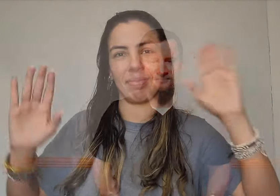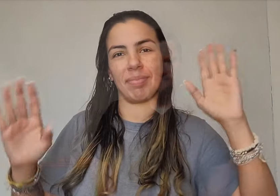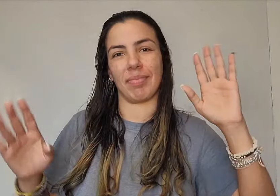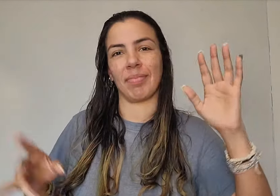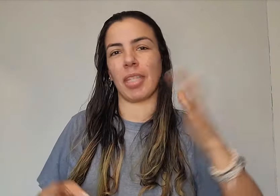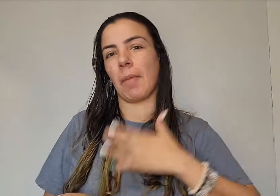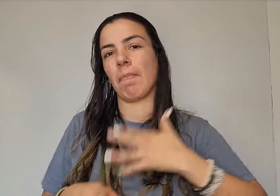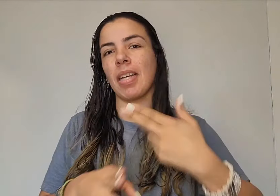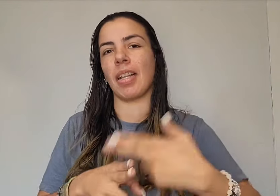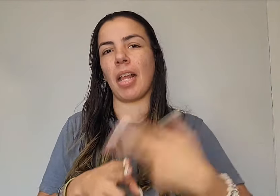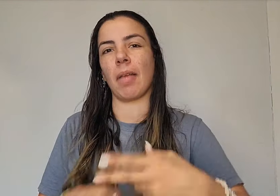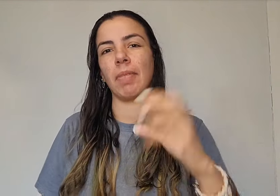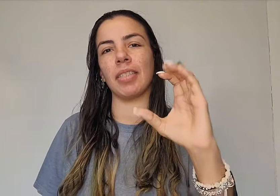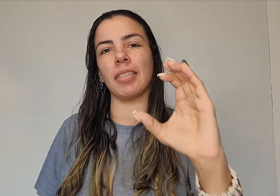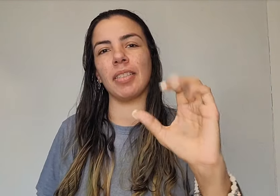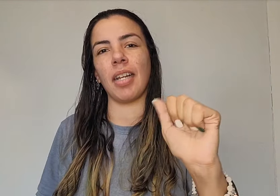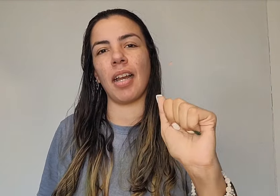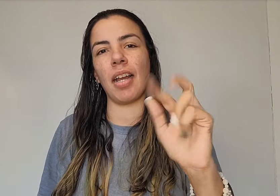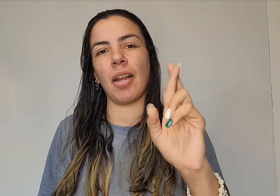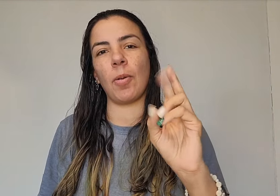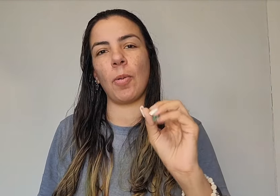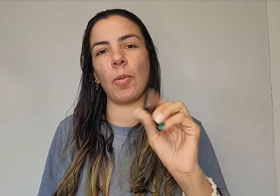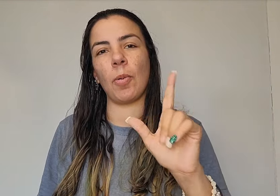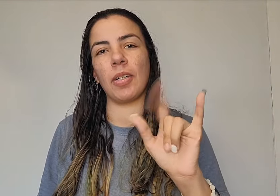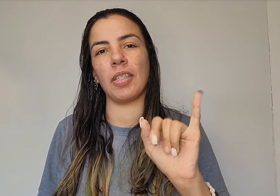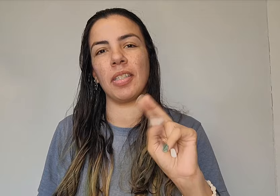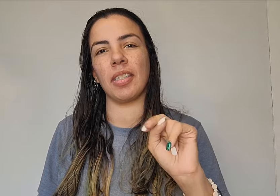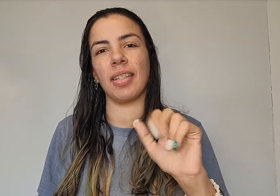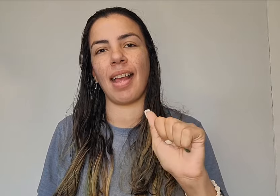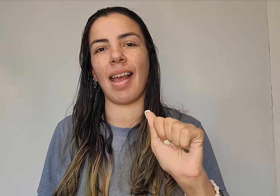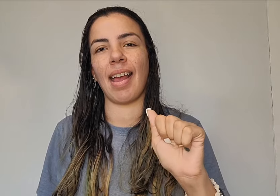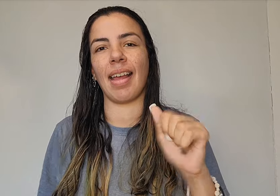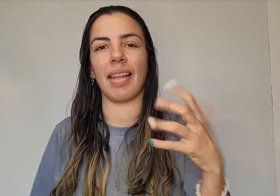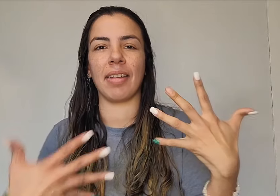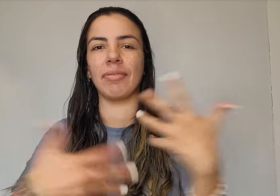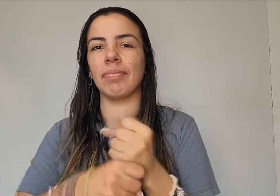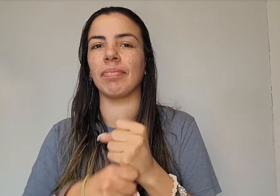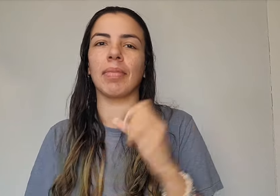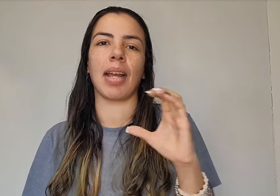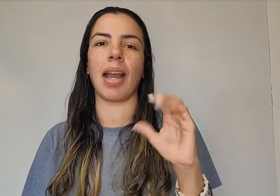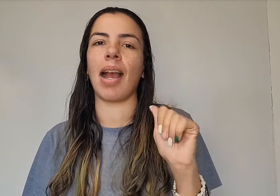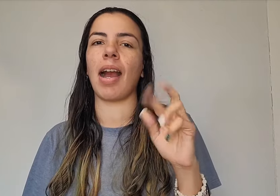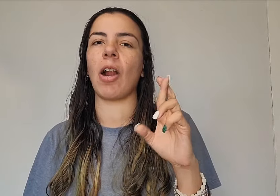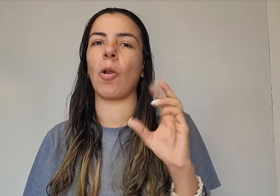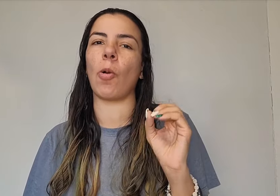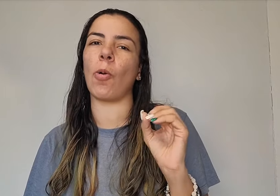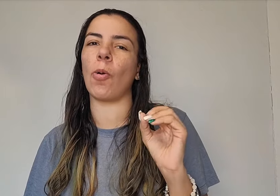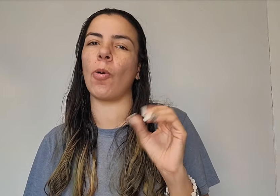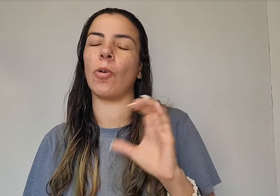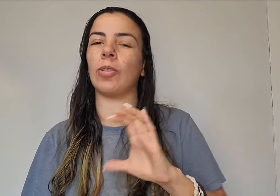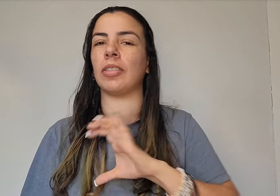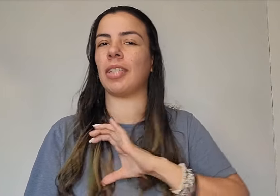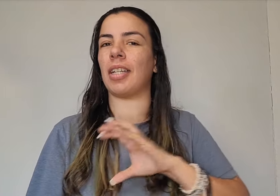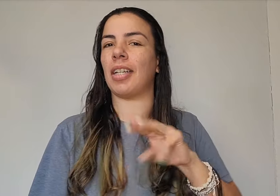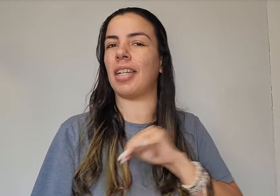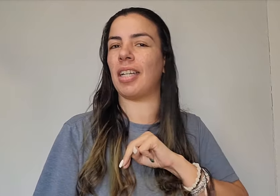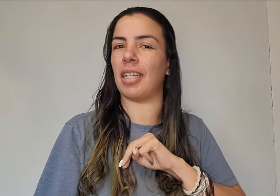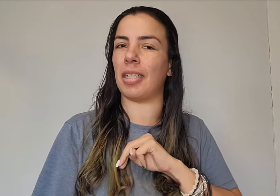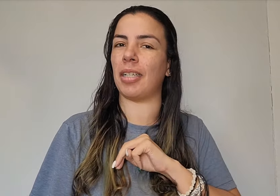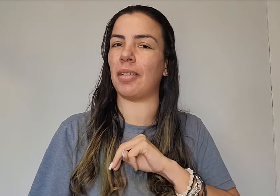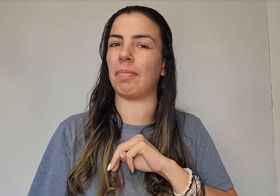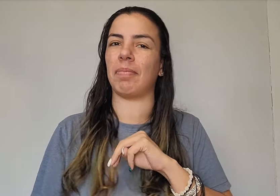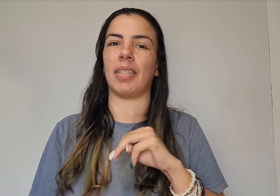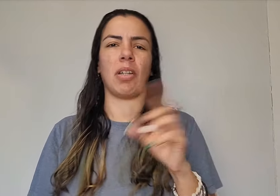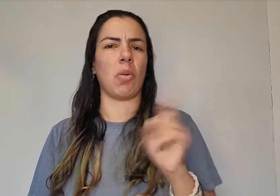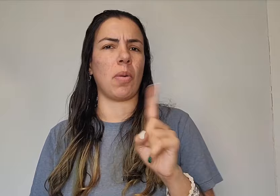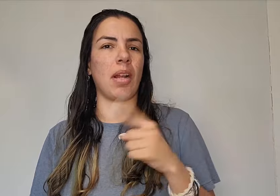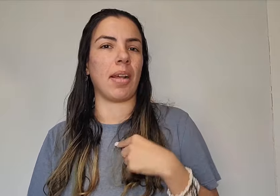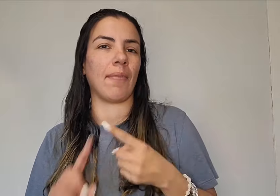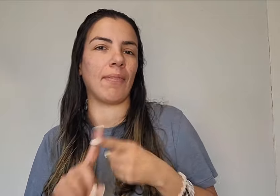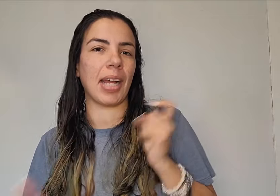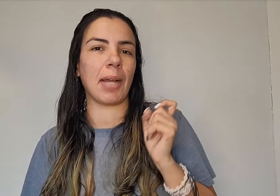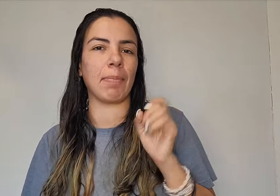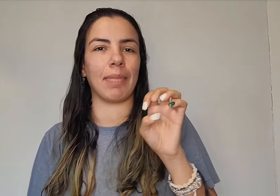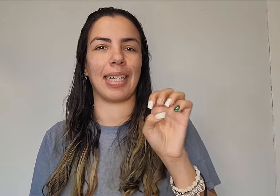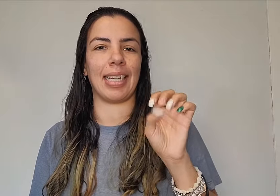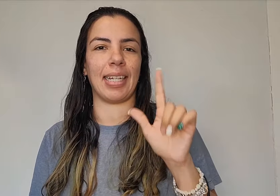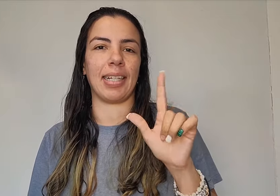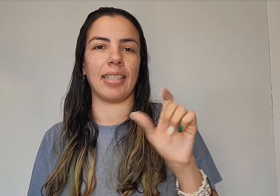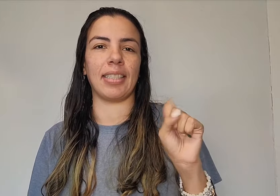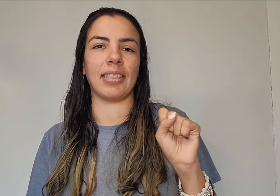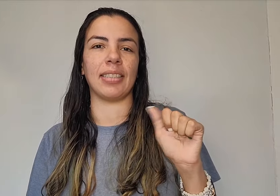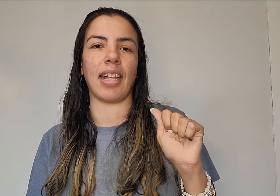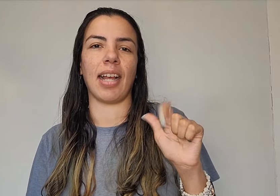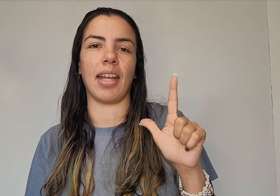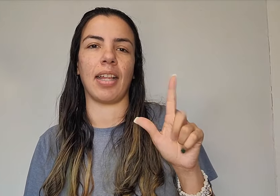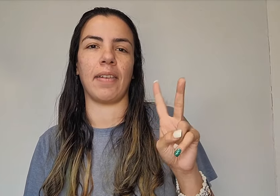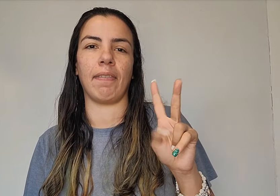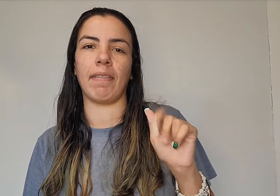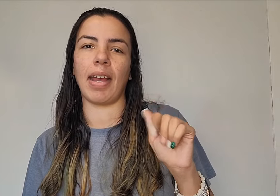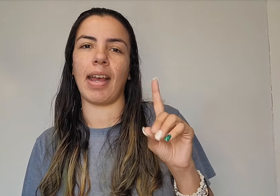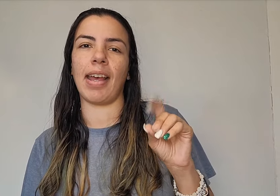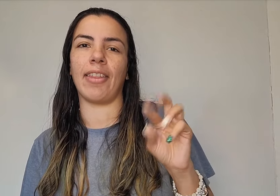introduce Caro. Hi everyone my name is Carolina. I go by Caro for short and I'm from El